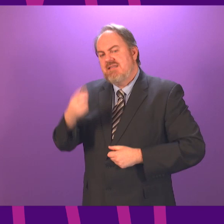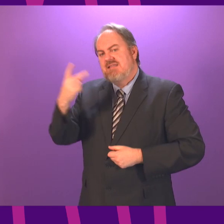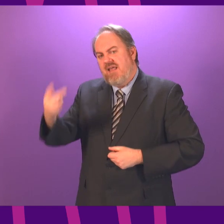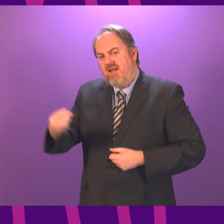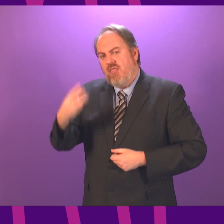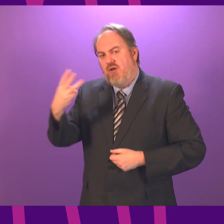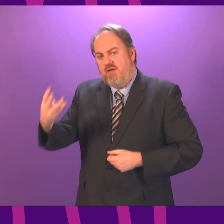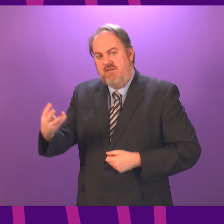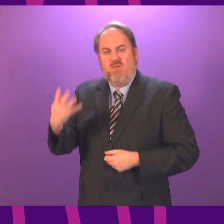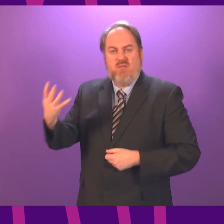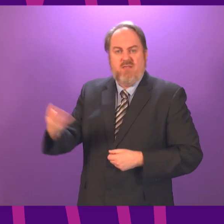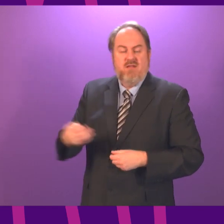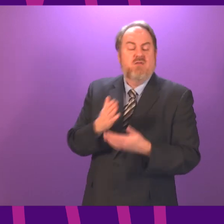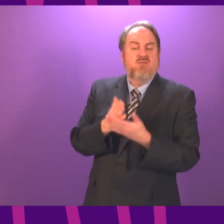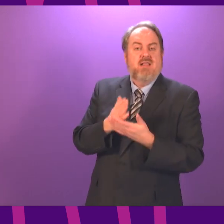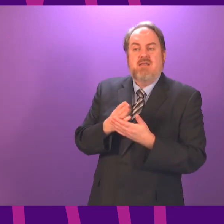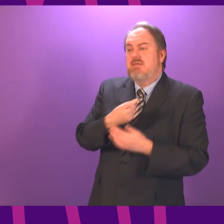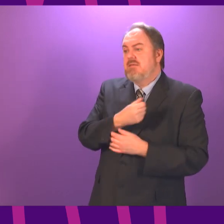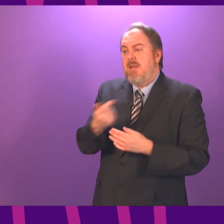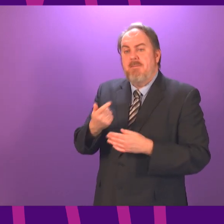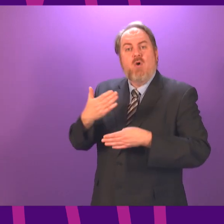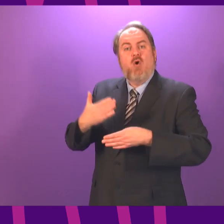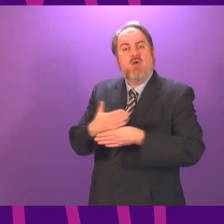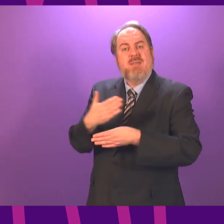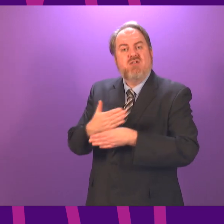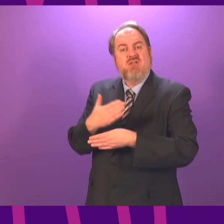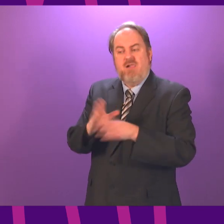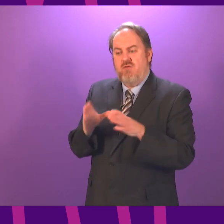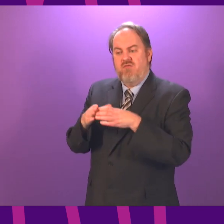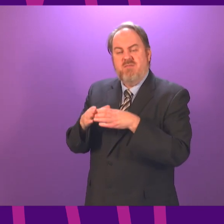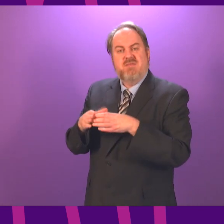focus on occupational groups, in which case that is what we will follow. However, there